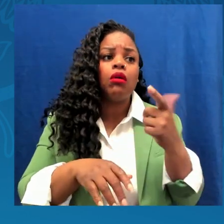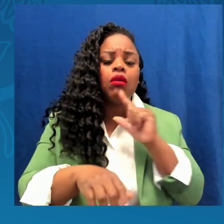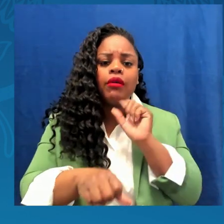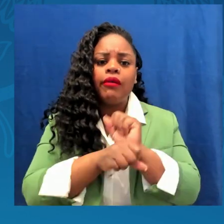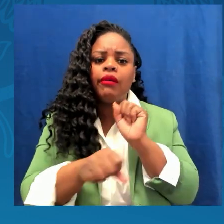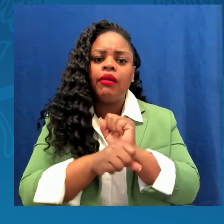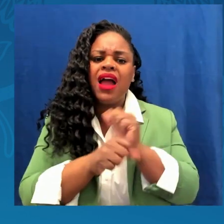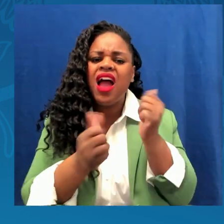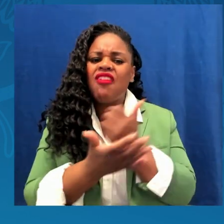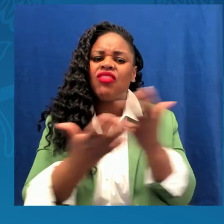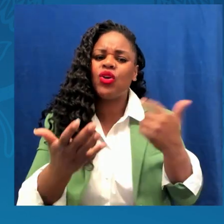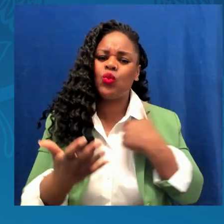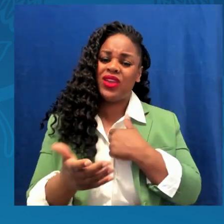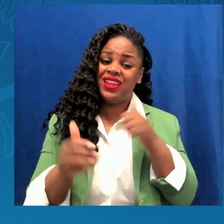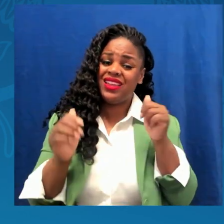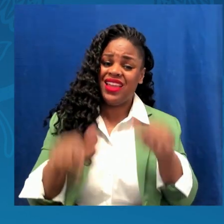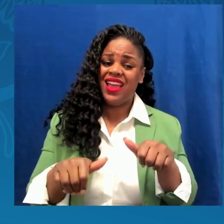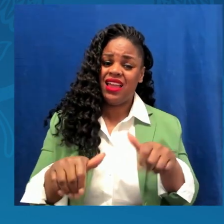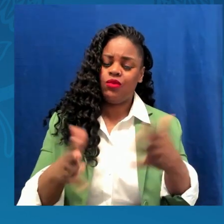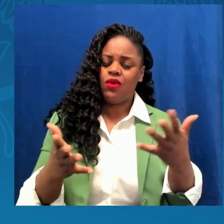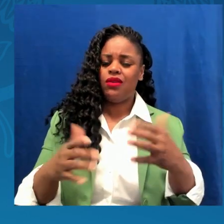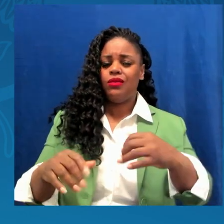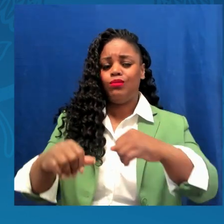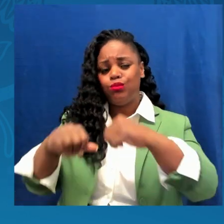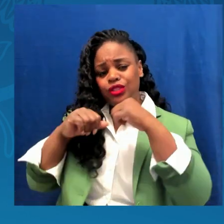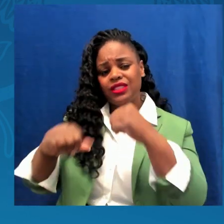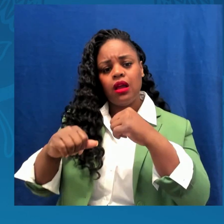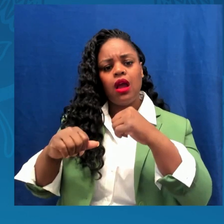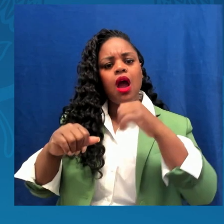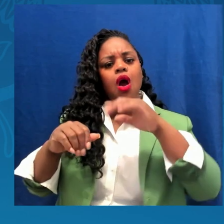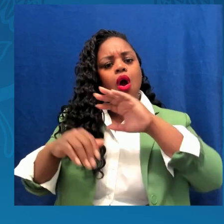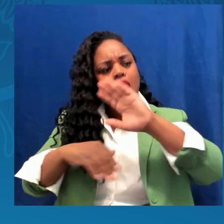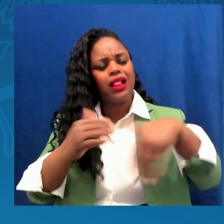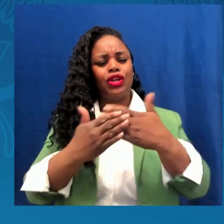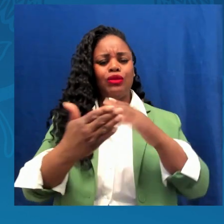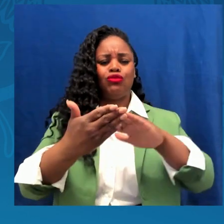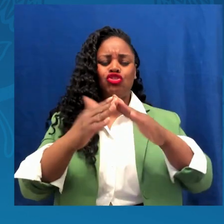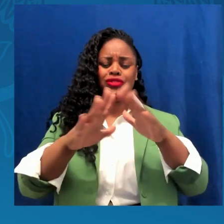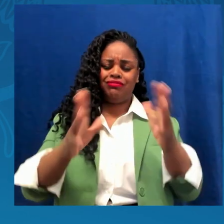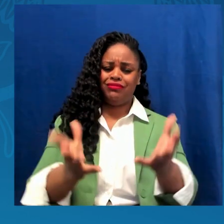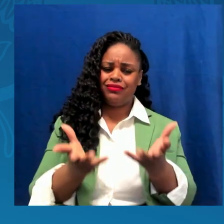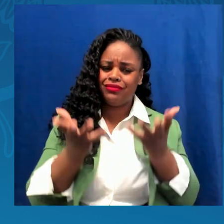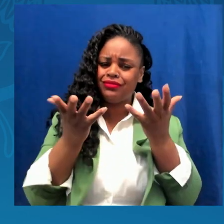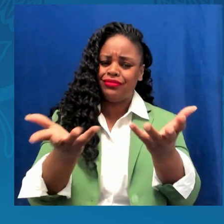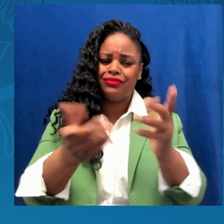to protect all our communities harm against any one of our communities